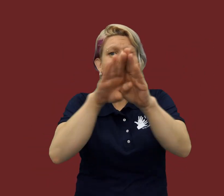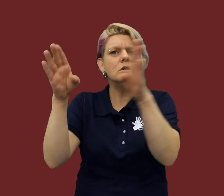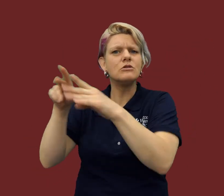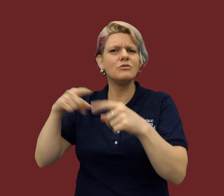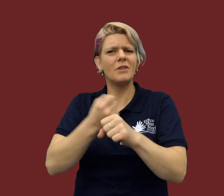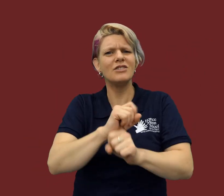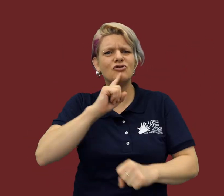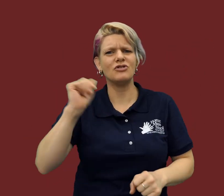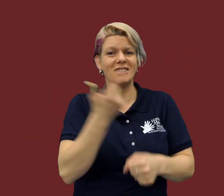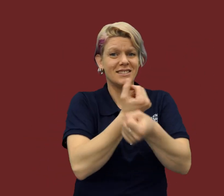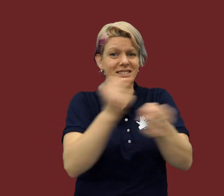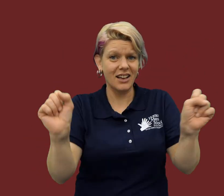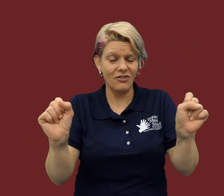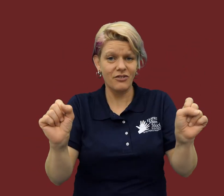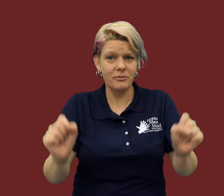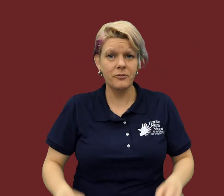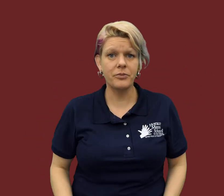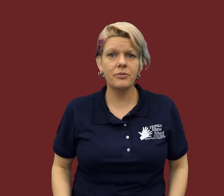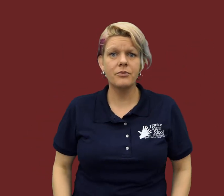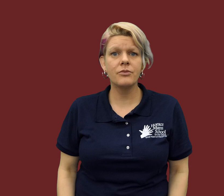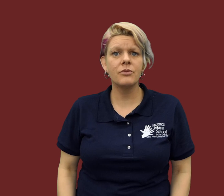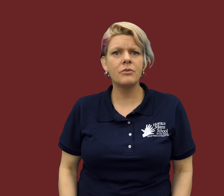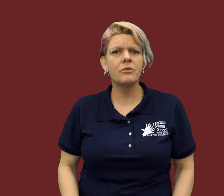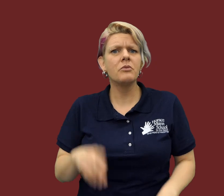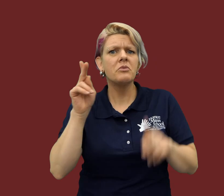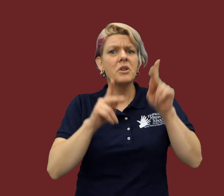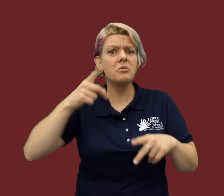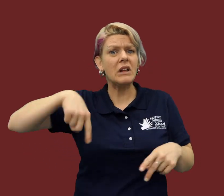can go back to normal. All the closures are to keep everyone safe.